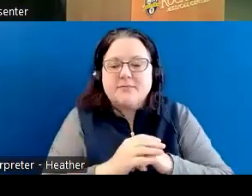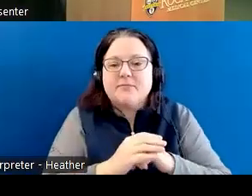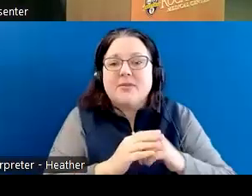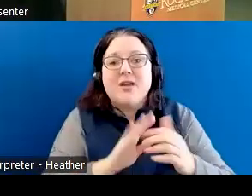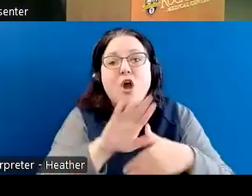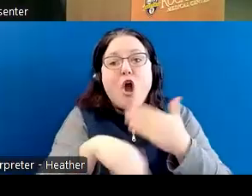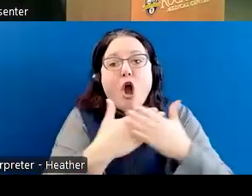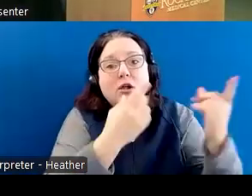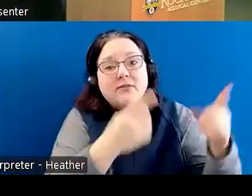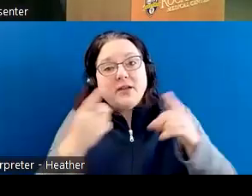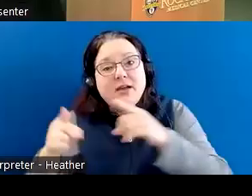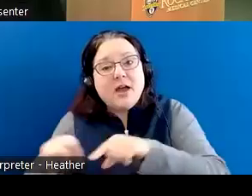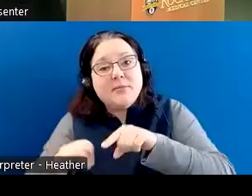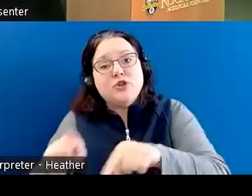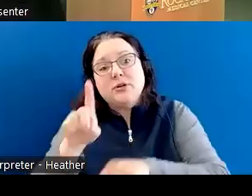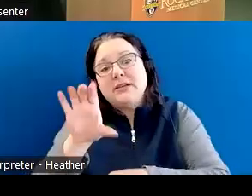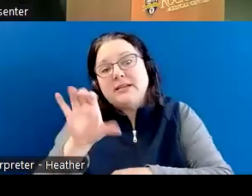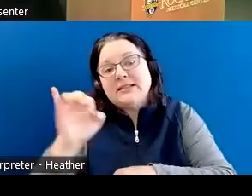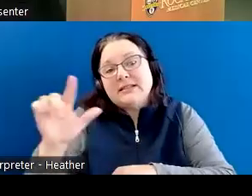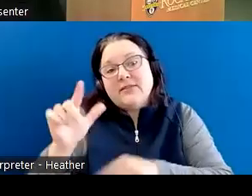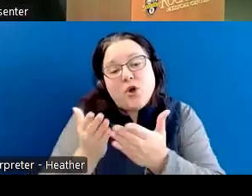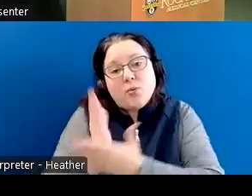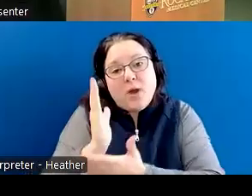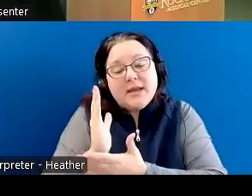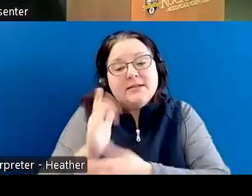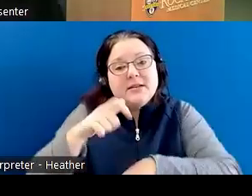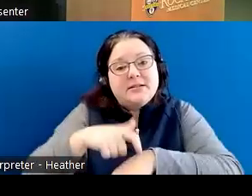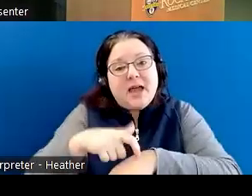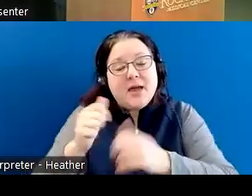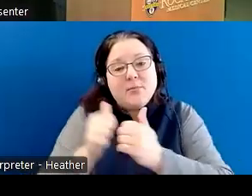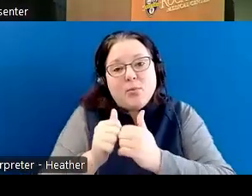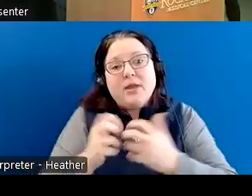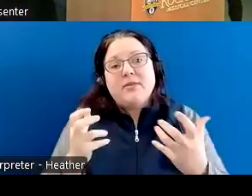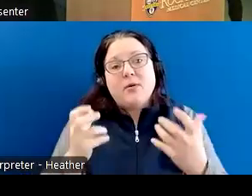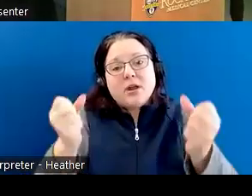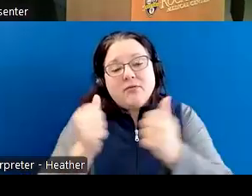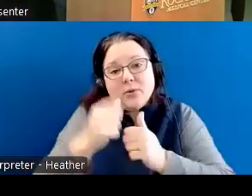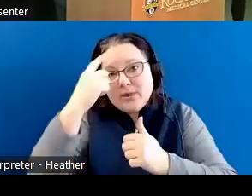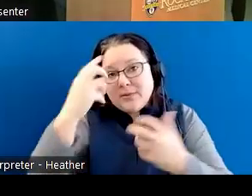during the civil rights area and the recovery movement in mental health and coming rising